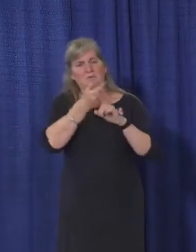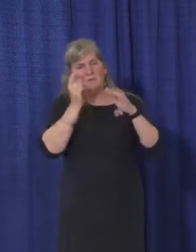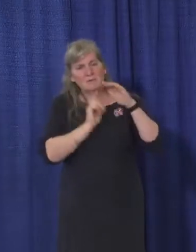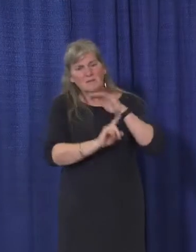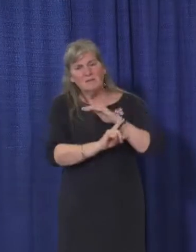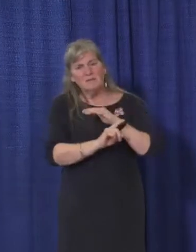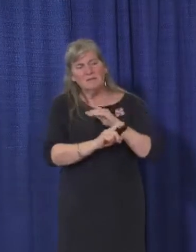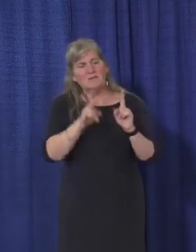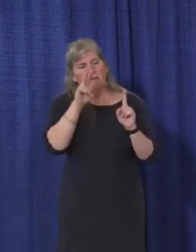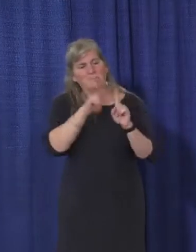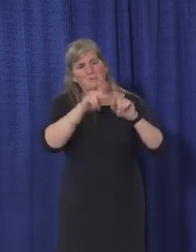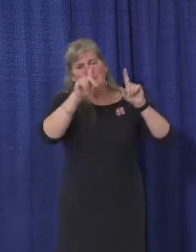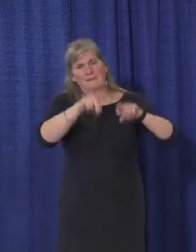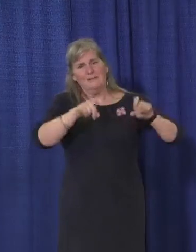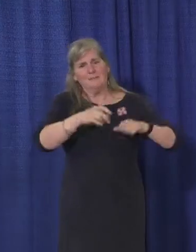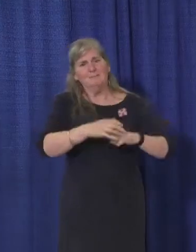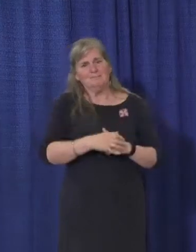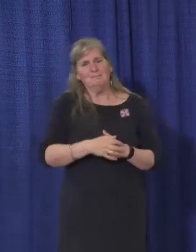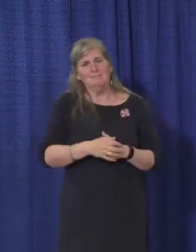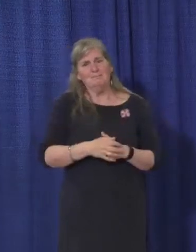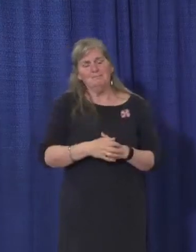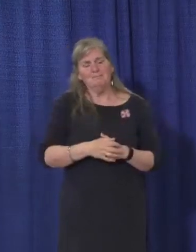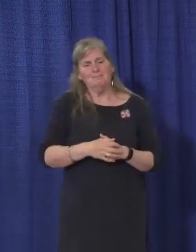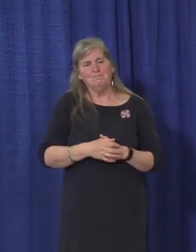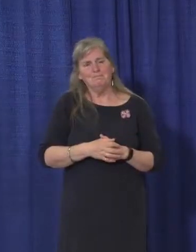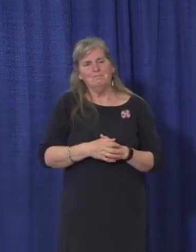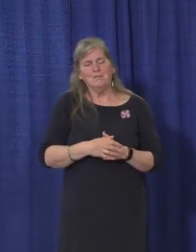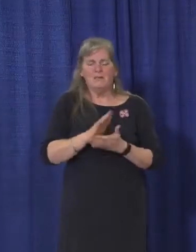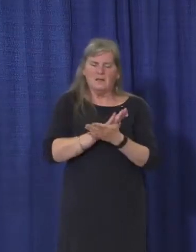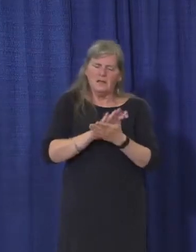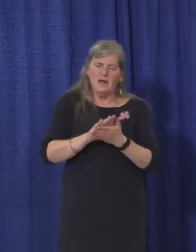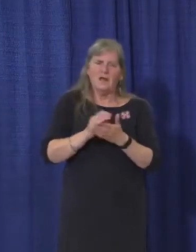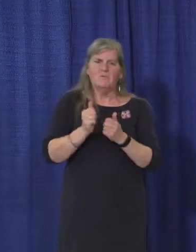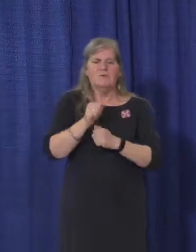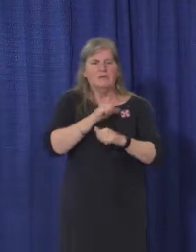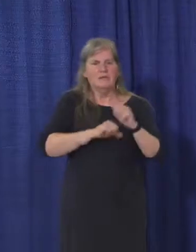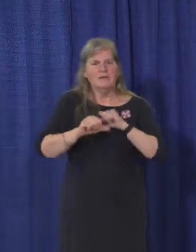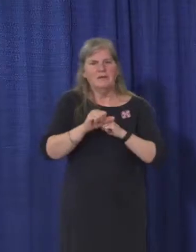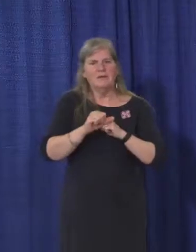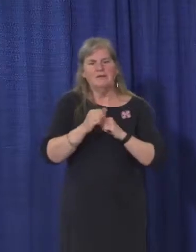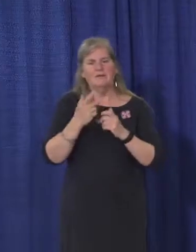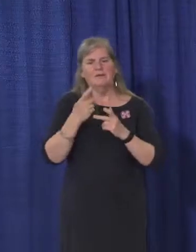and self isolate and get tested. Be kind to everyone and stay